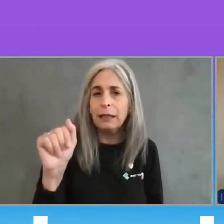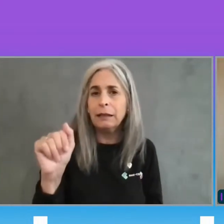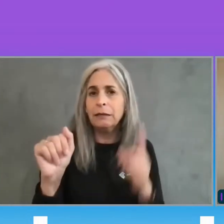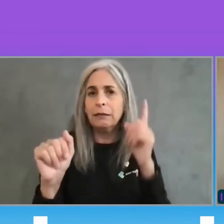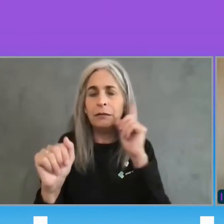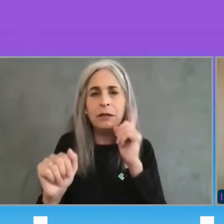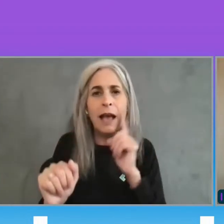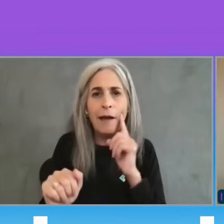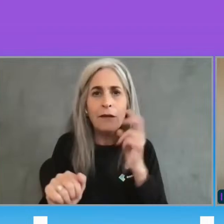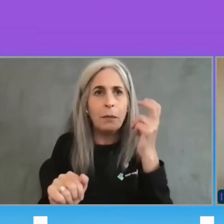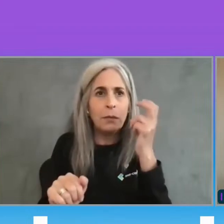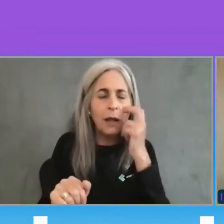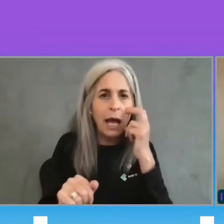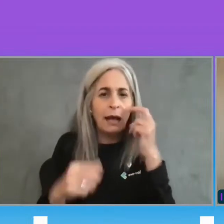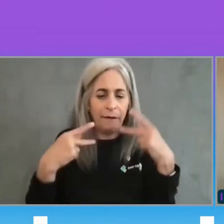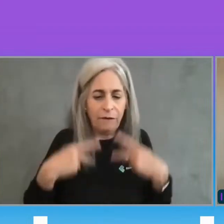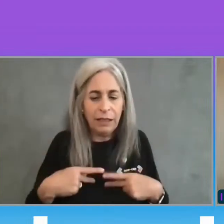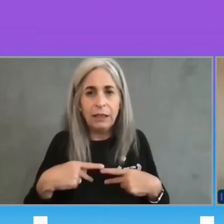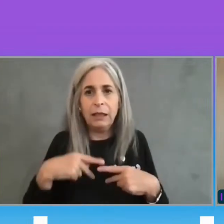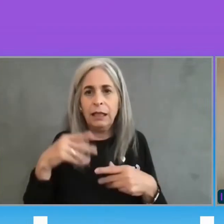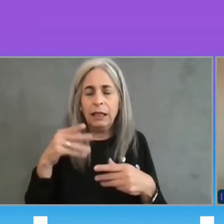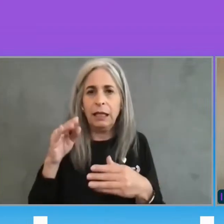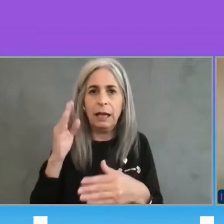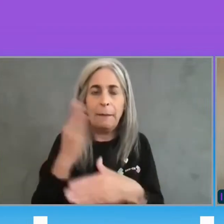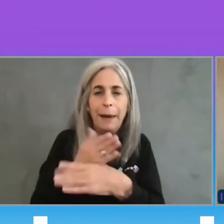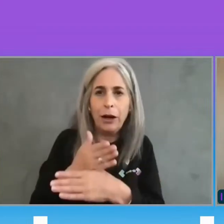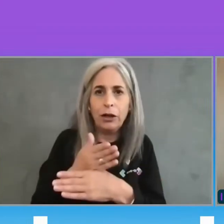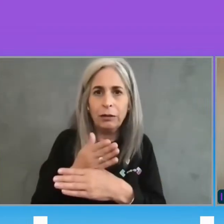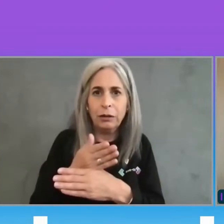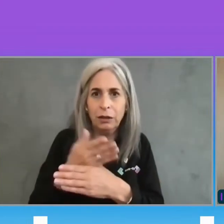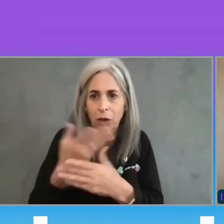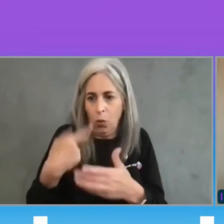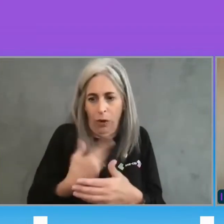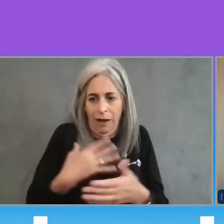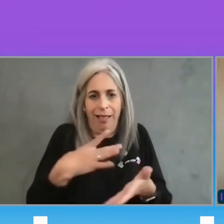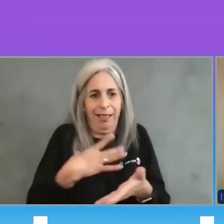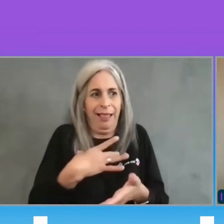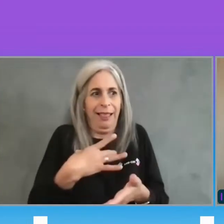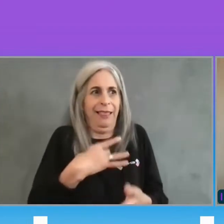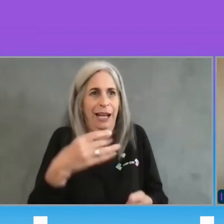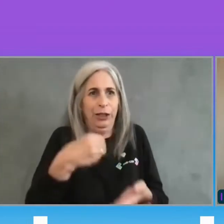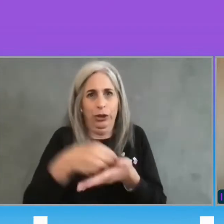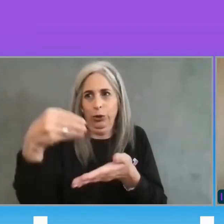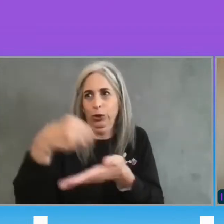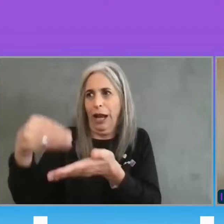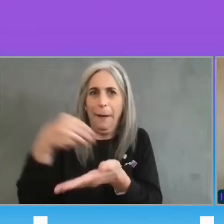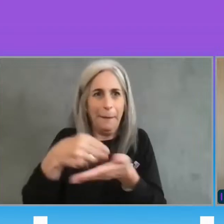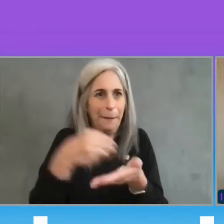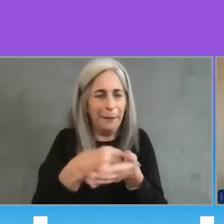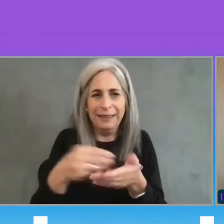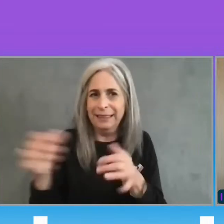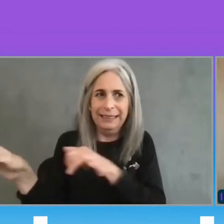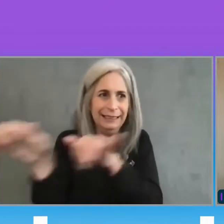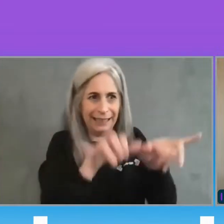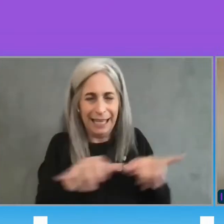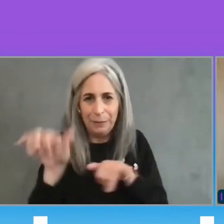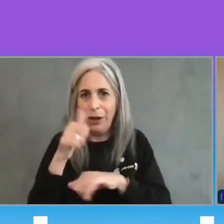impaired, hearing impaired, physically impaired, spend money just like anybody else. And so